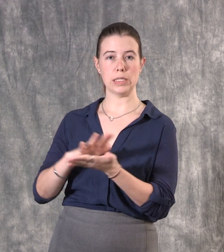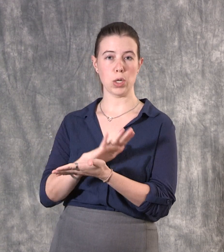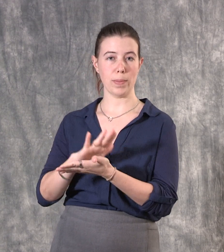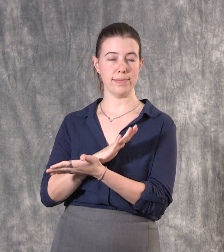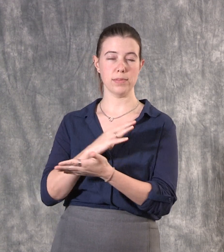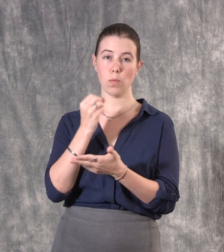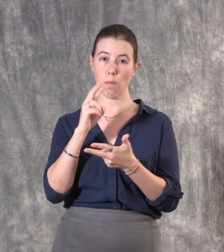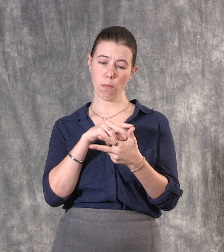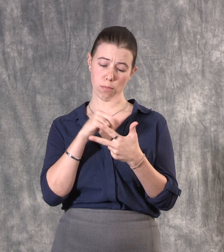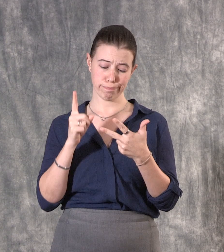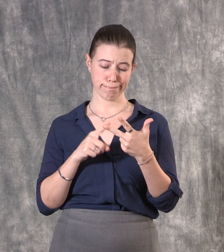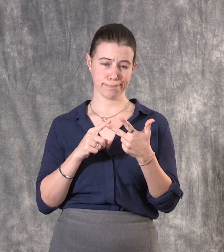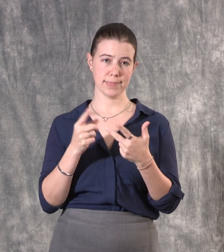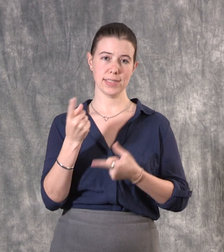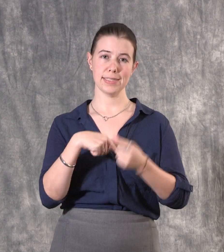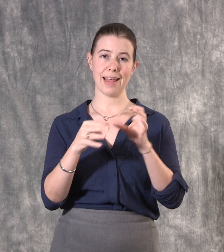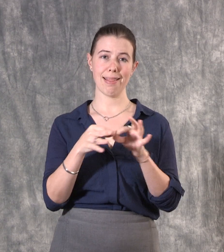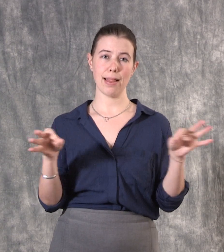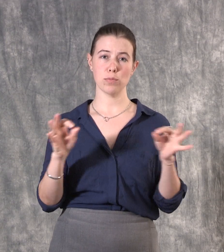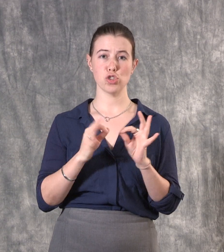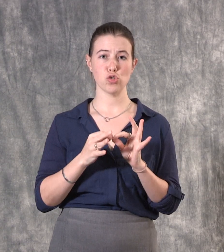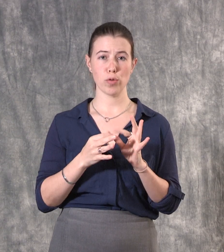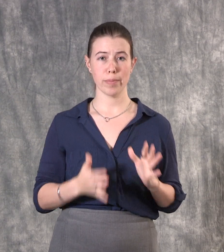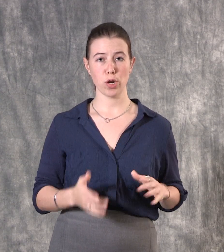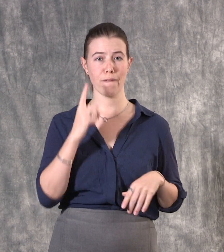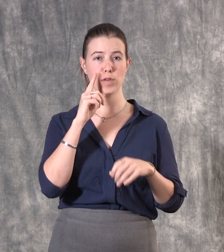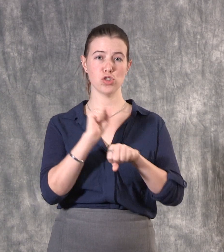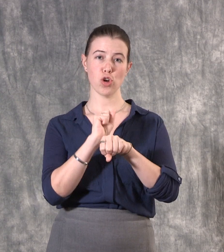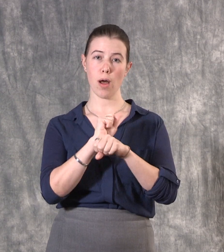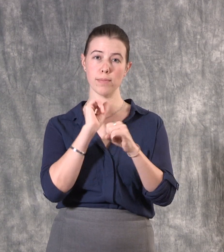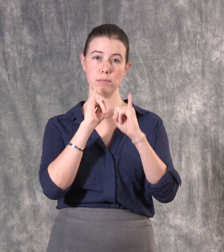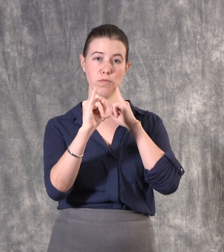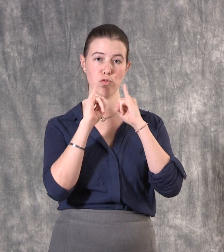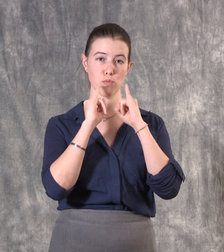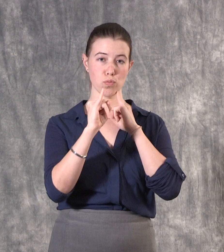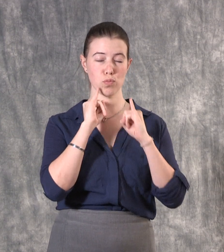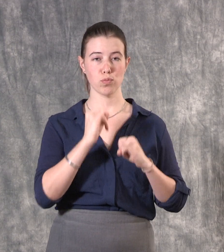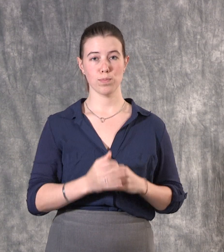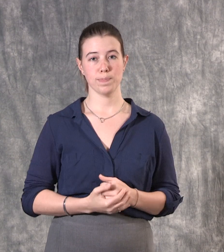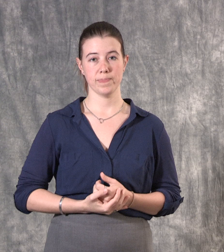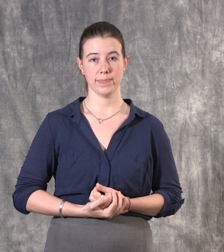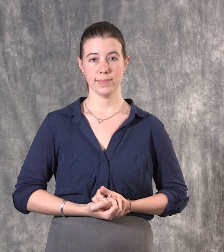read documents, or use of a sign language interpreter during a job interview.